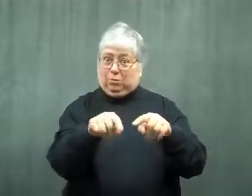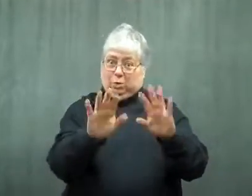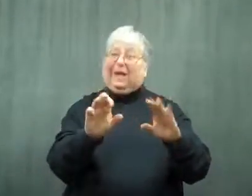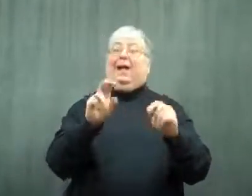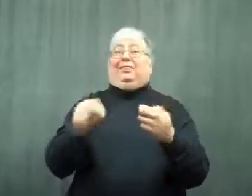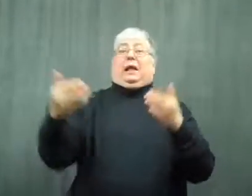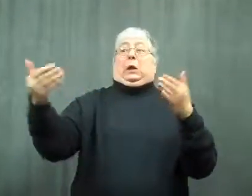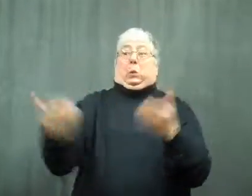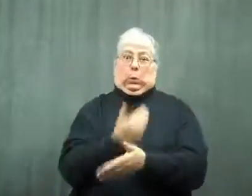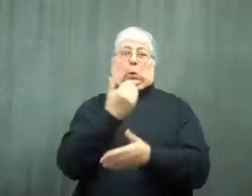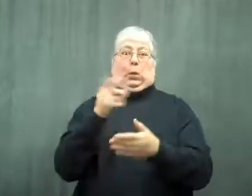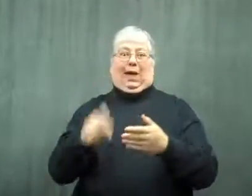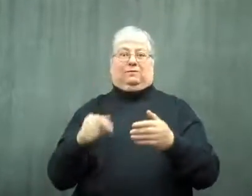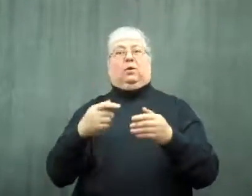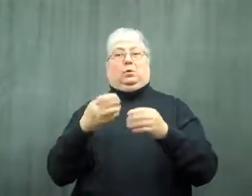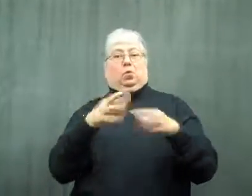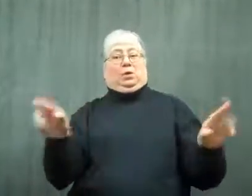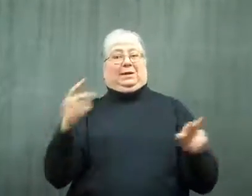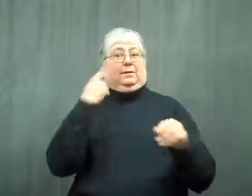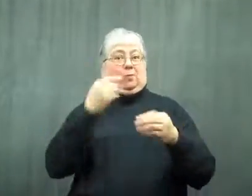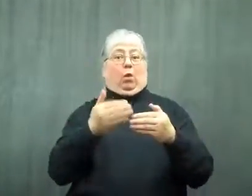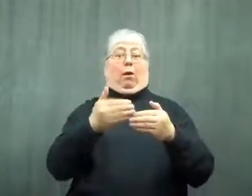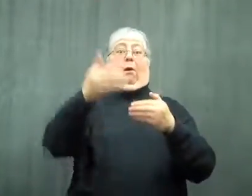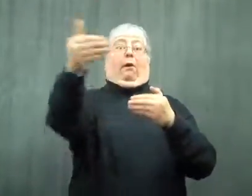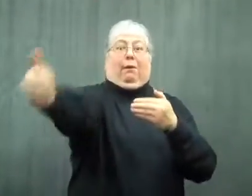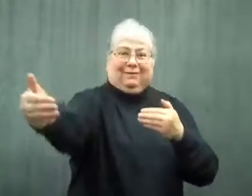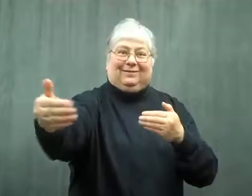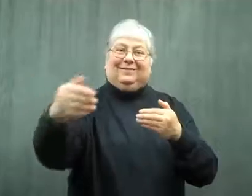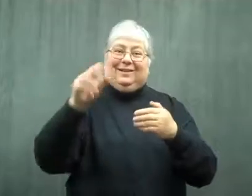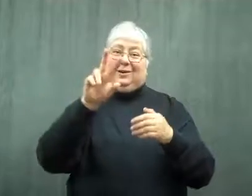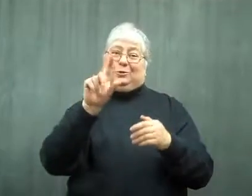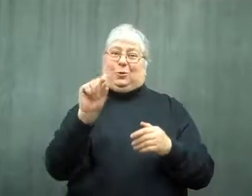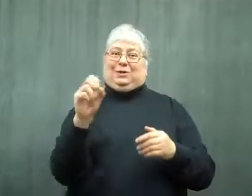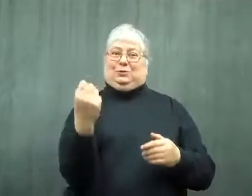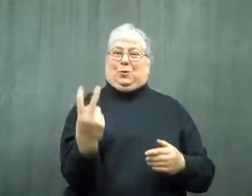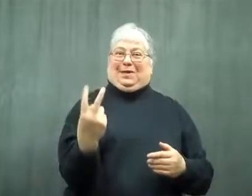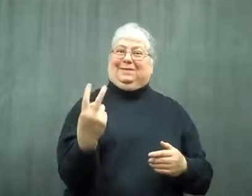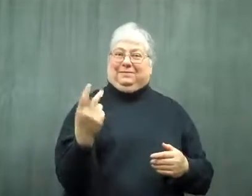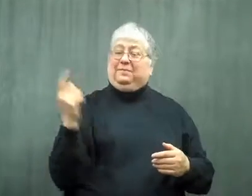Then a new one needs to be worked out for 2012.